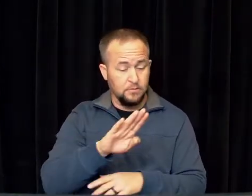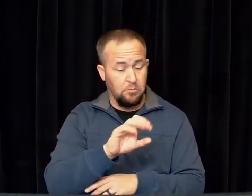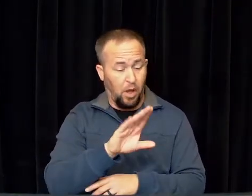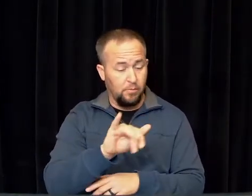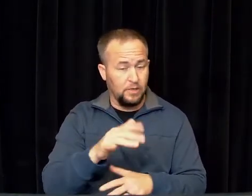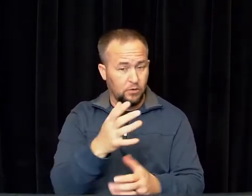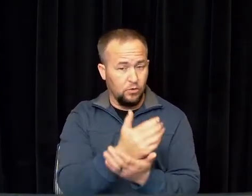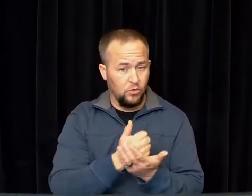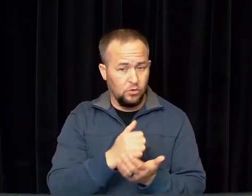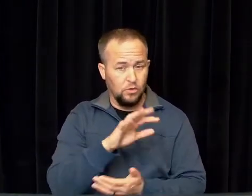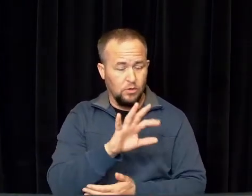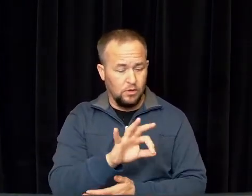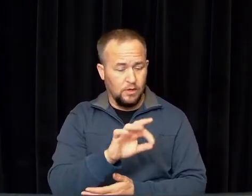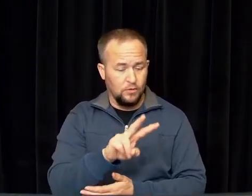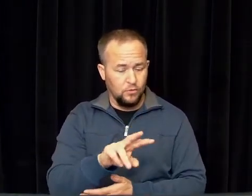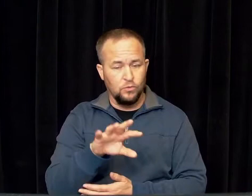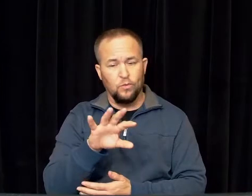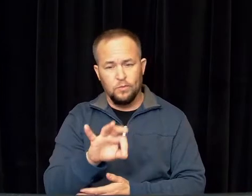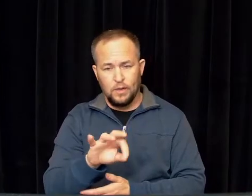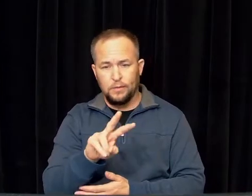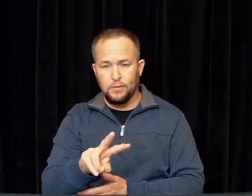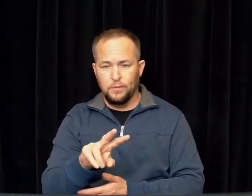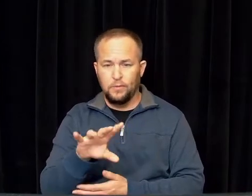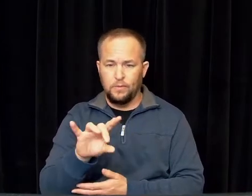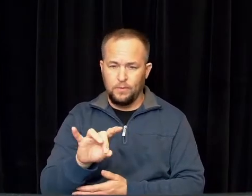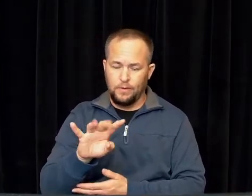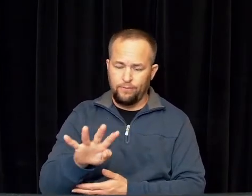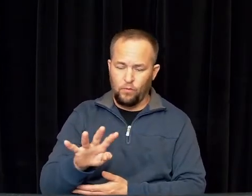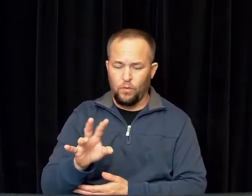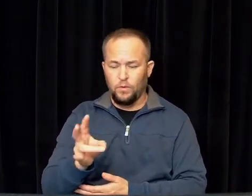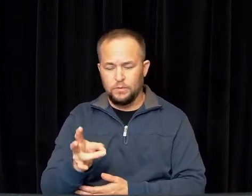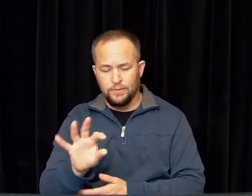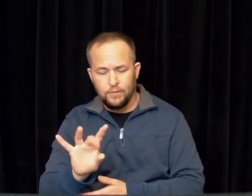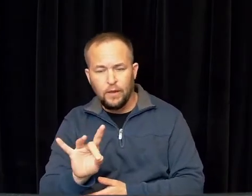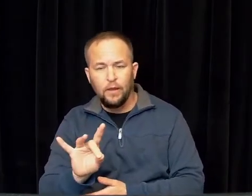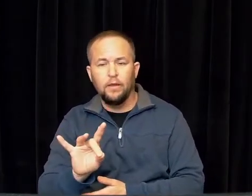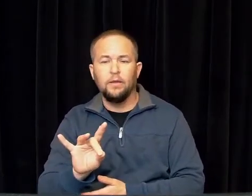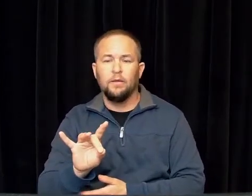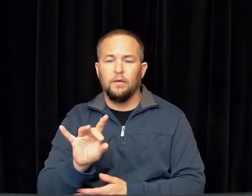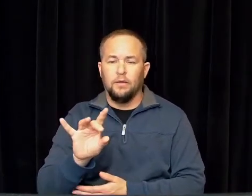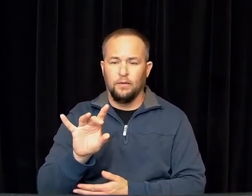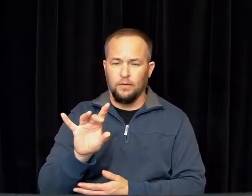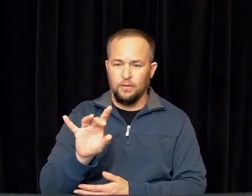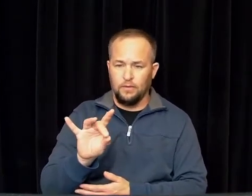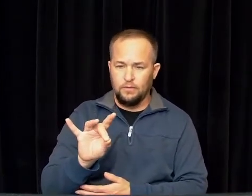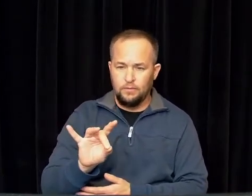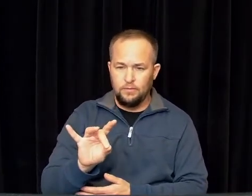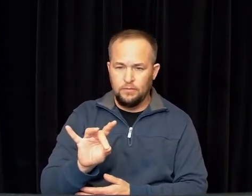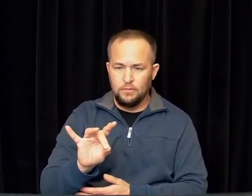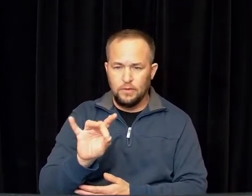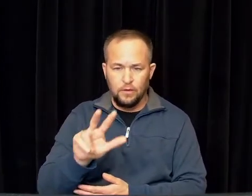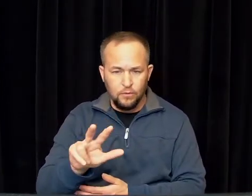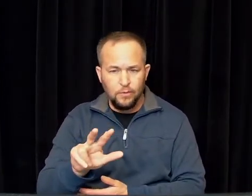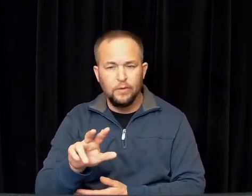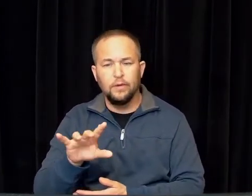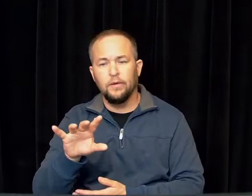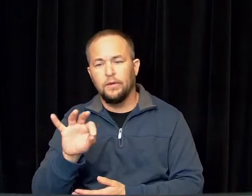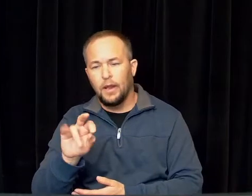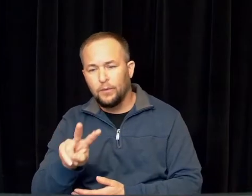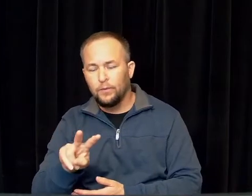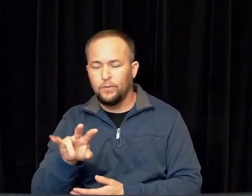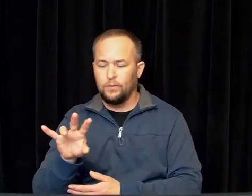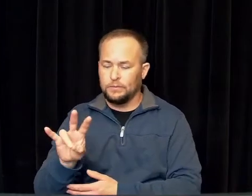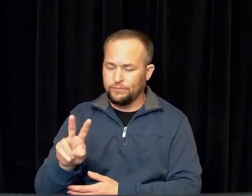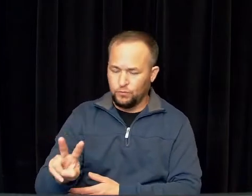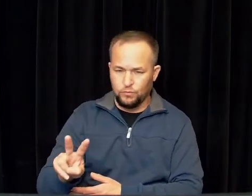78, 72, 83, 92, and a 72. So what are the measures of center, the averages, for his scores? So the first